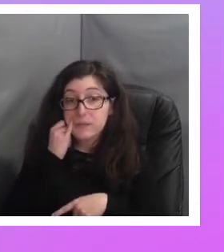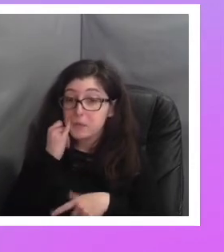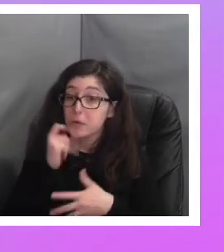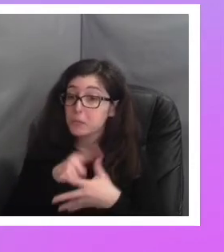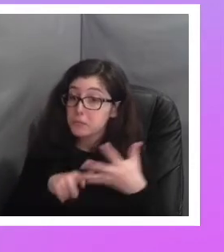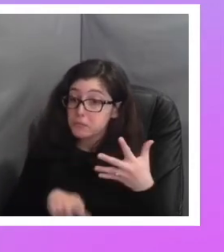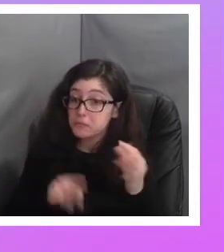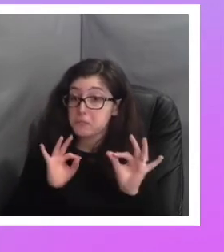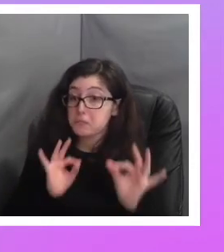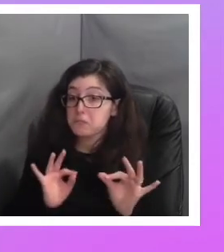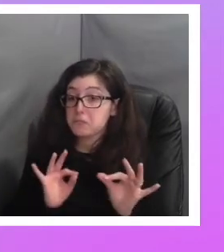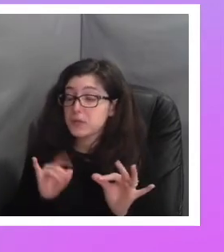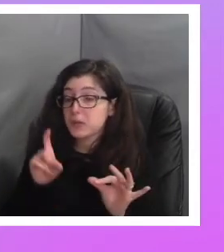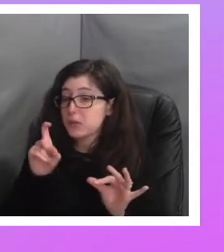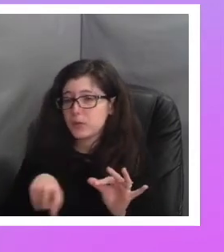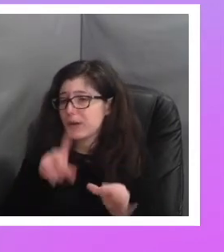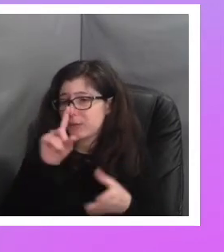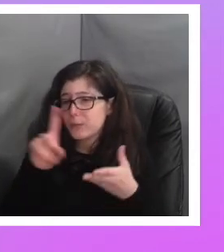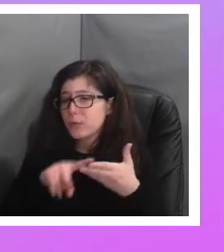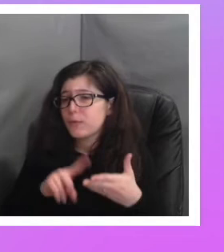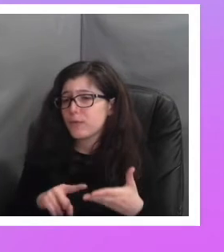it can get reviewed maybe annually.